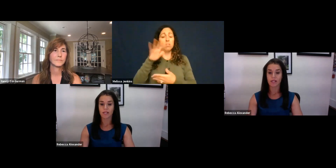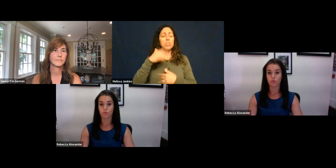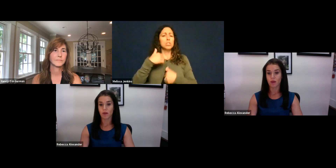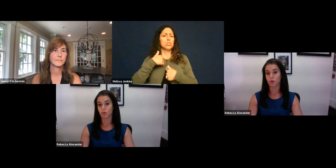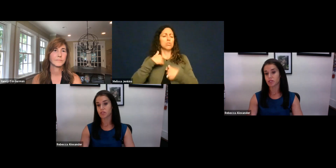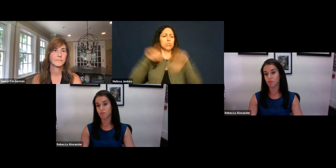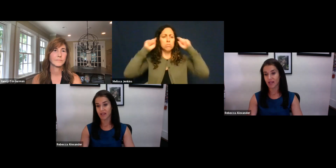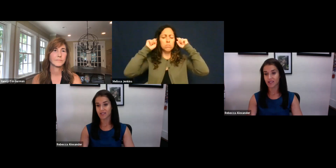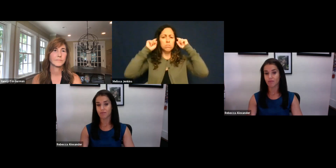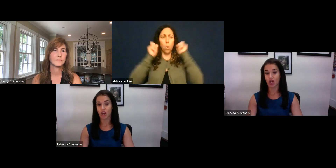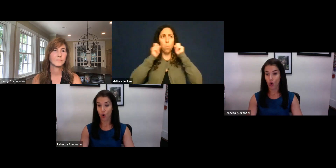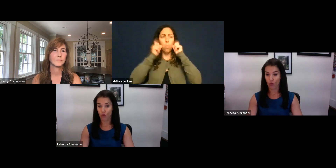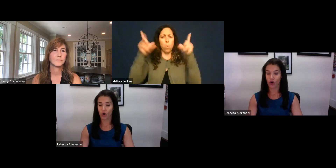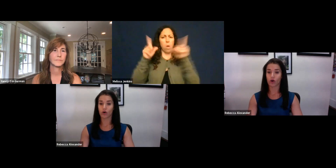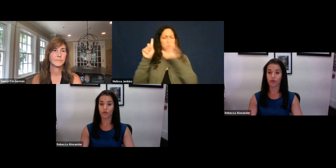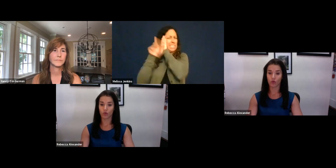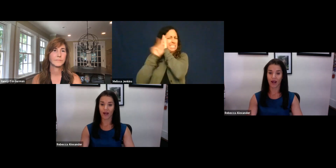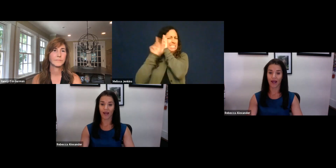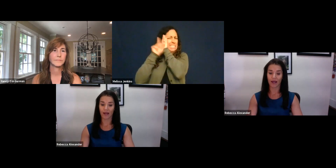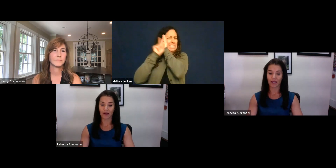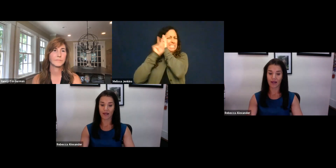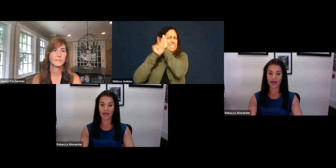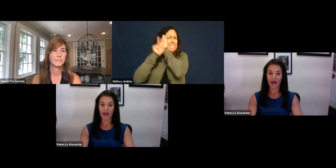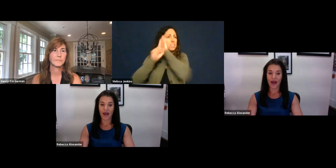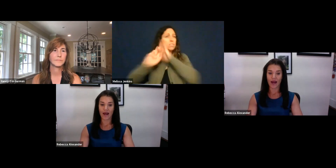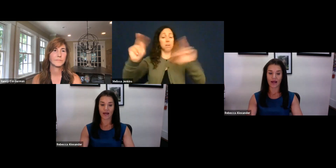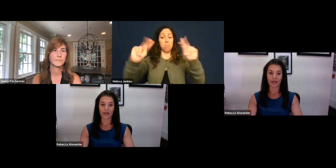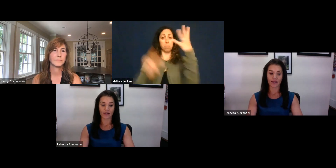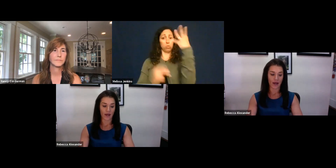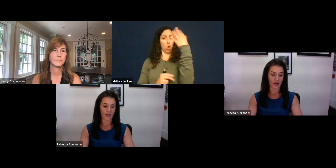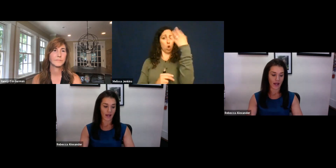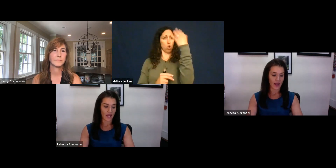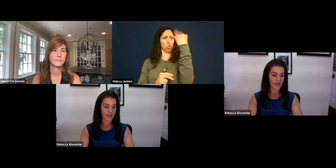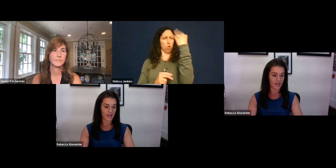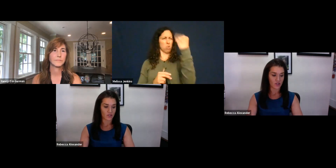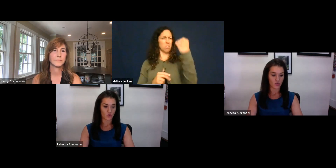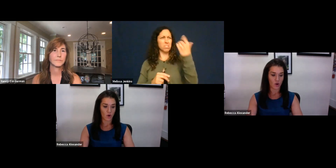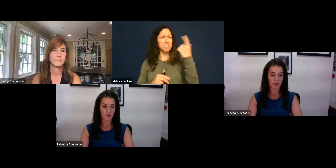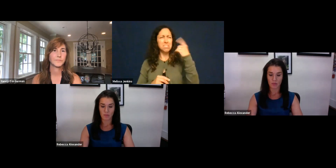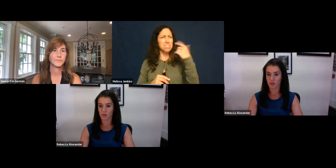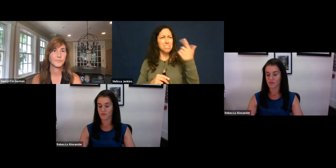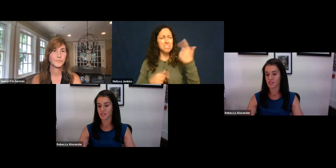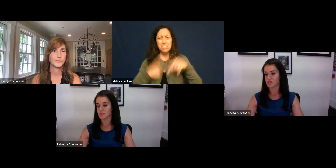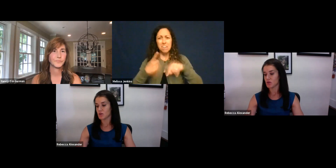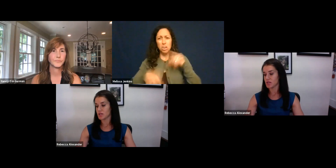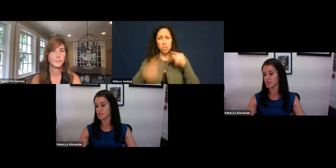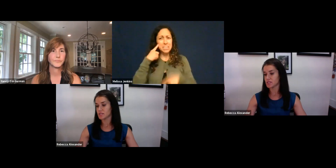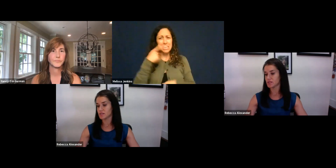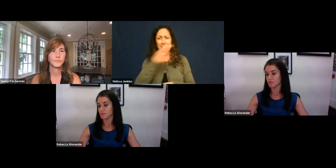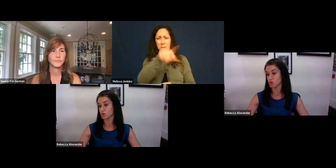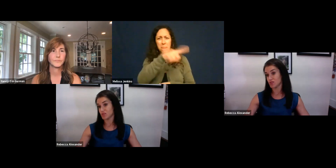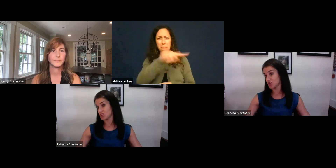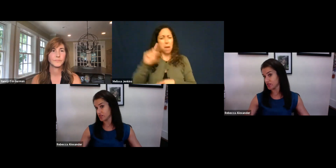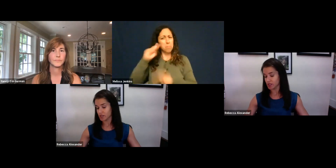hear people speak to me over the ringing. And I liken it to what people often experience, musicians